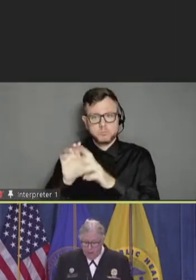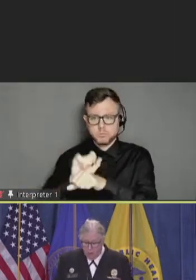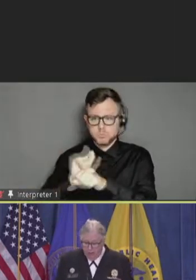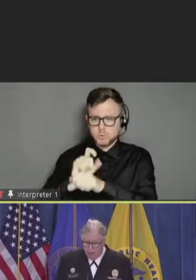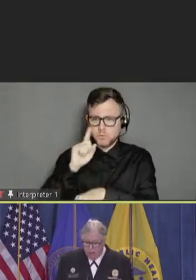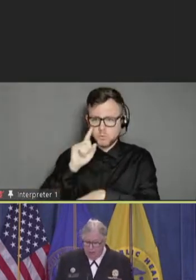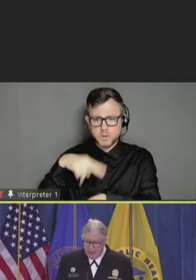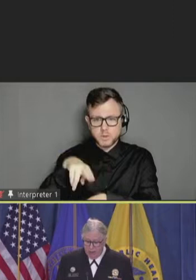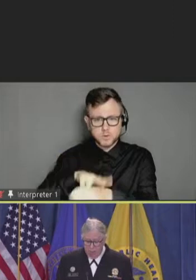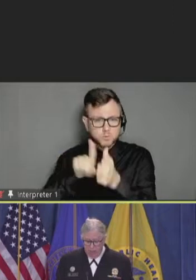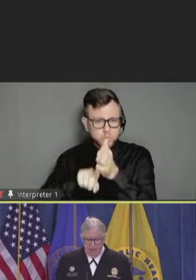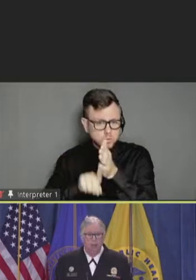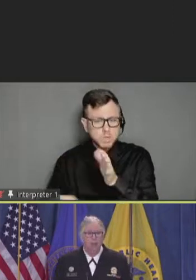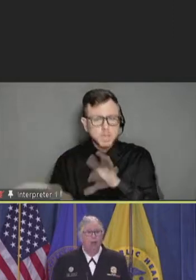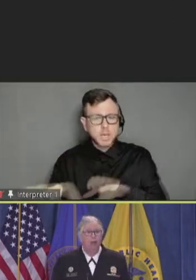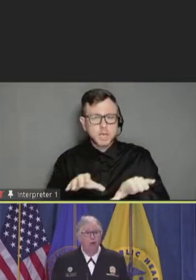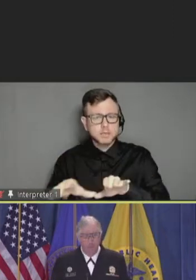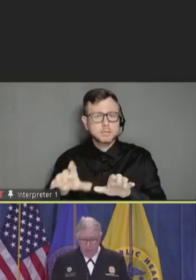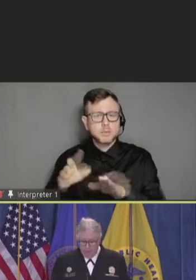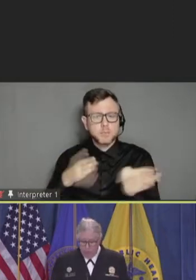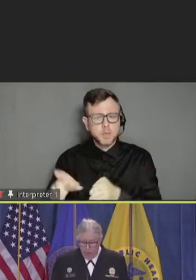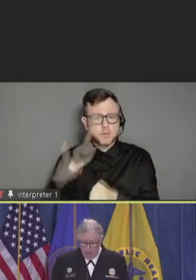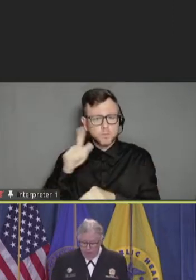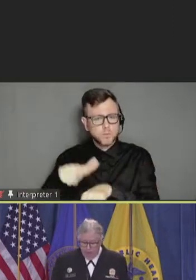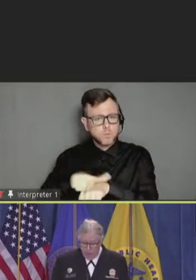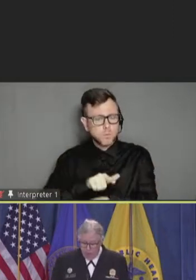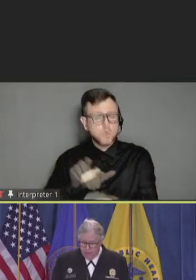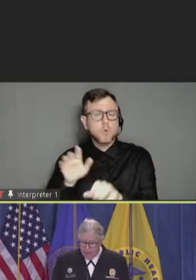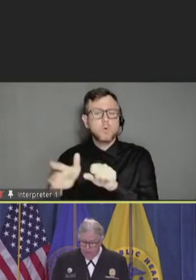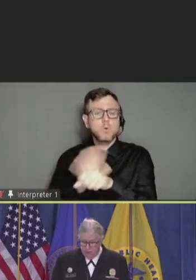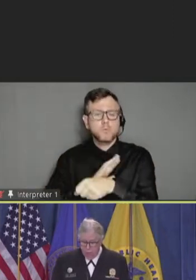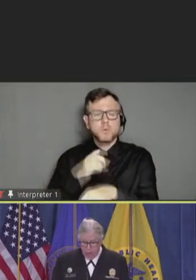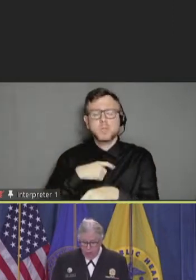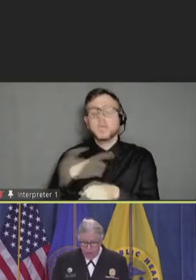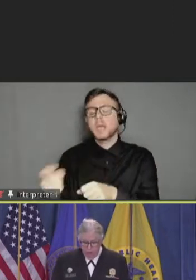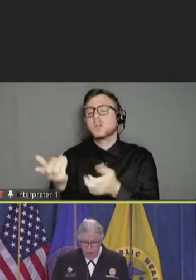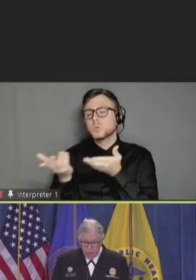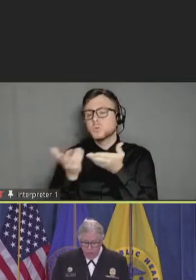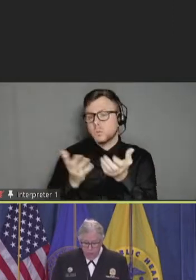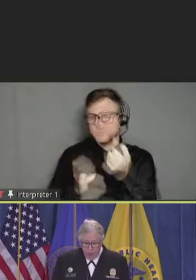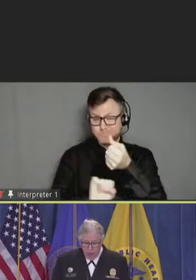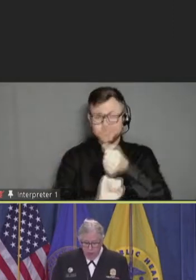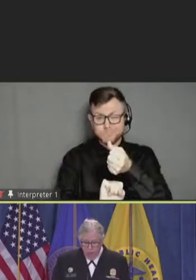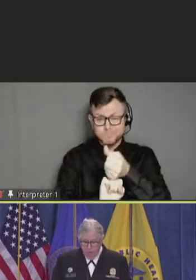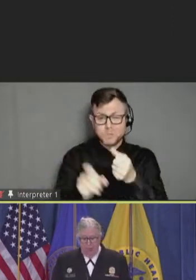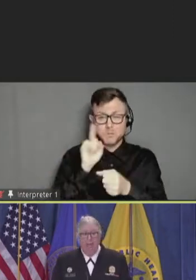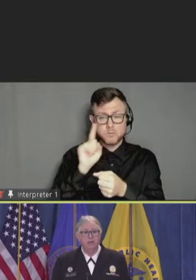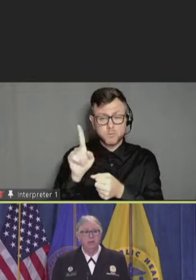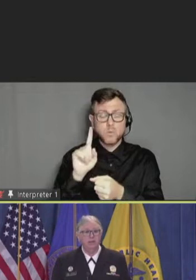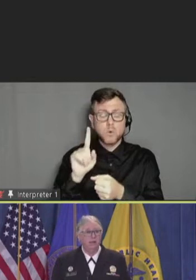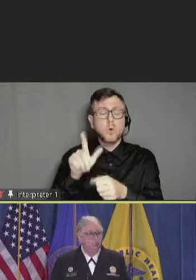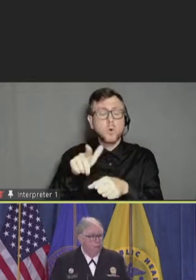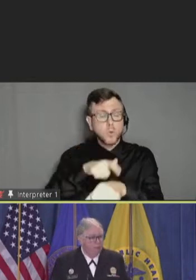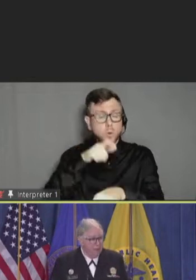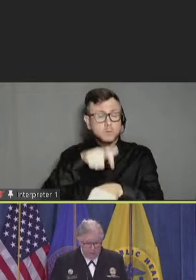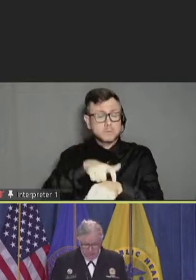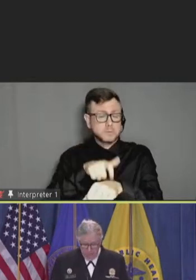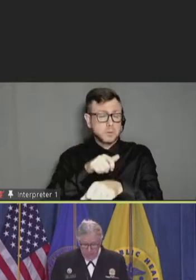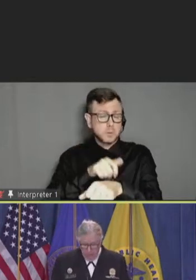Research Action Plan on Long COVID, as well as the services and supports for longer term impacts of COVID-19.